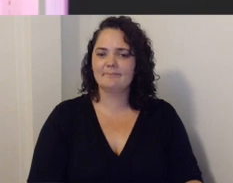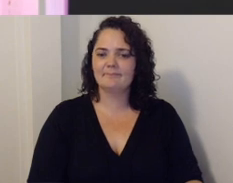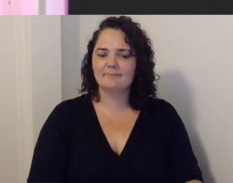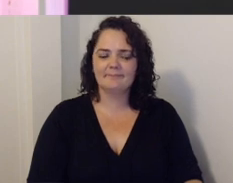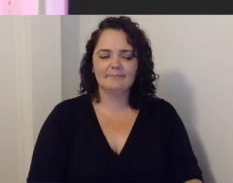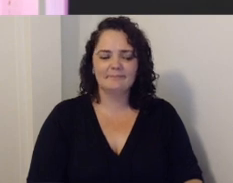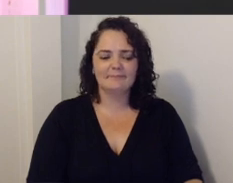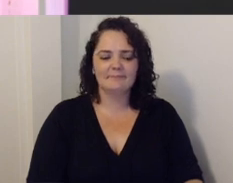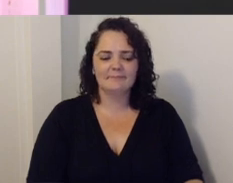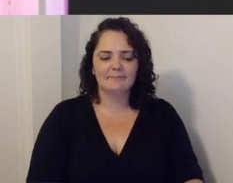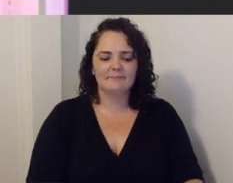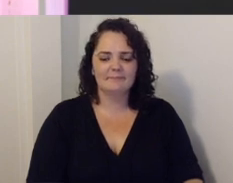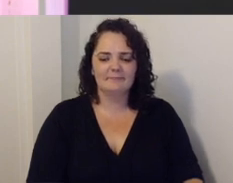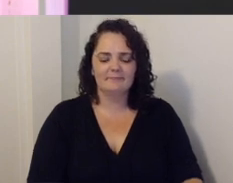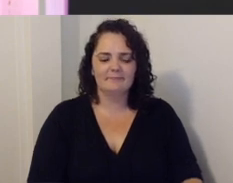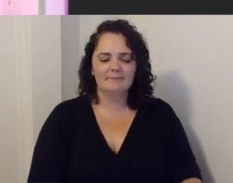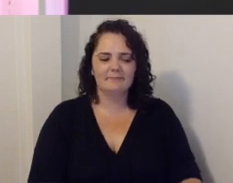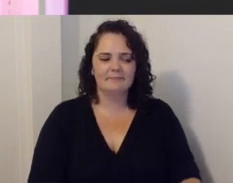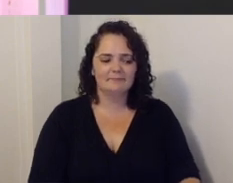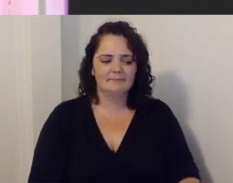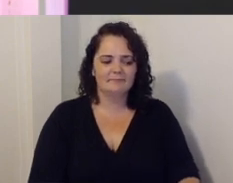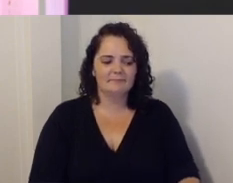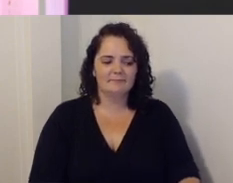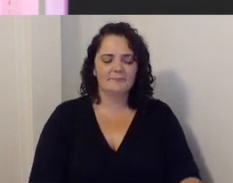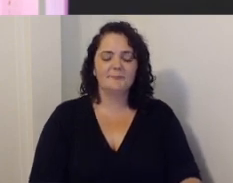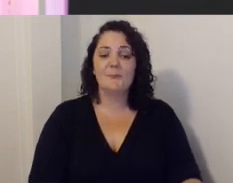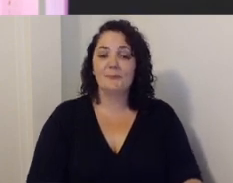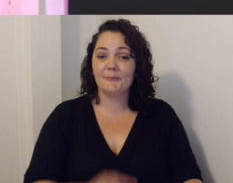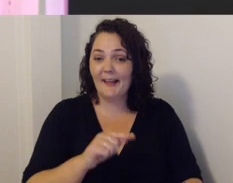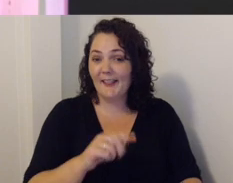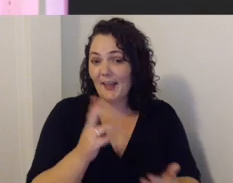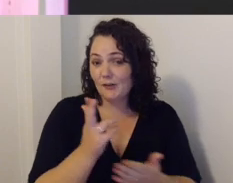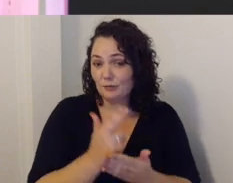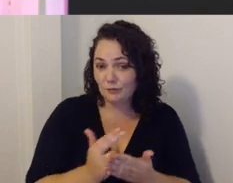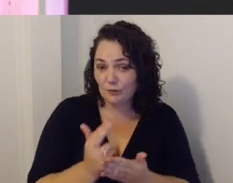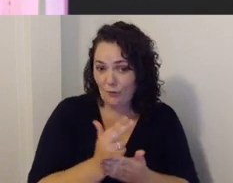this is just a great this is uh um as with all of these Draw Alongs, this will be this